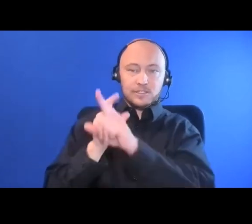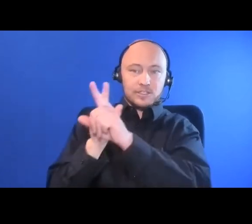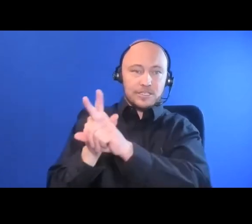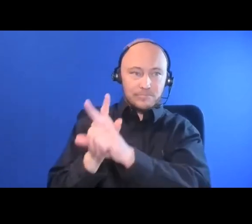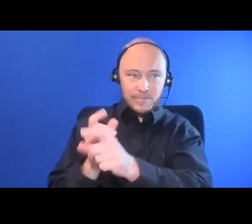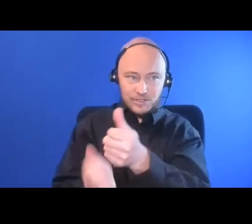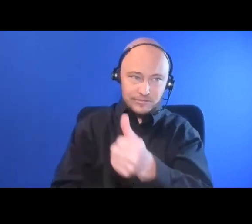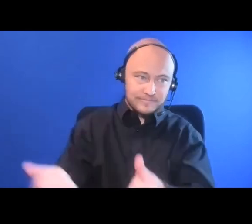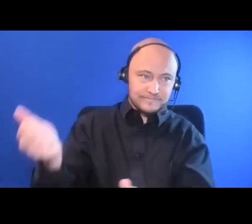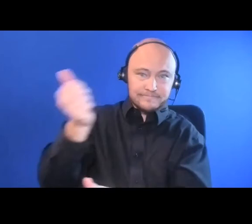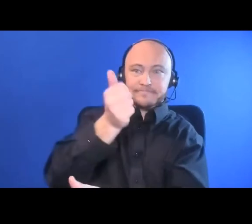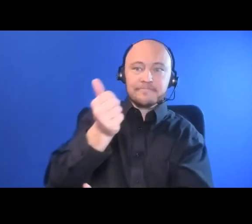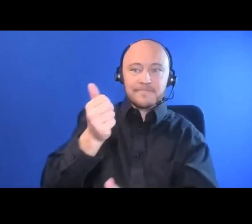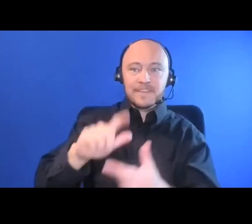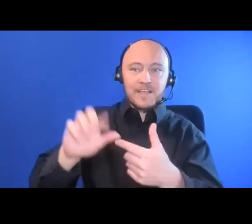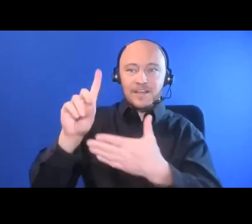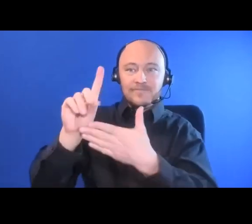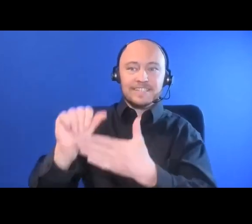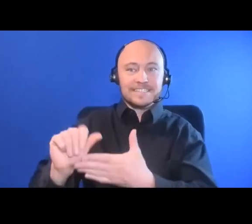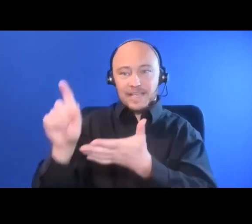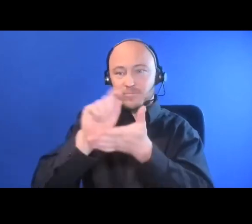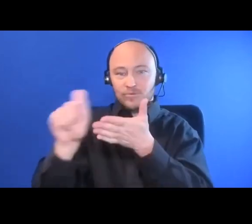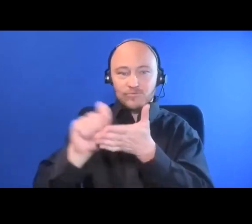of disabled writers, I think.